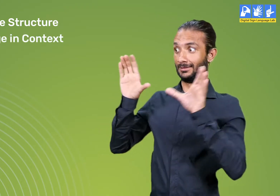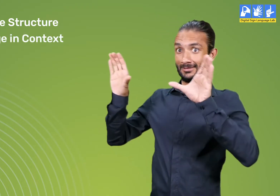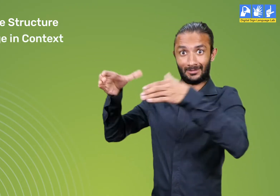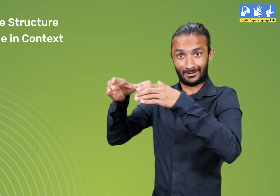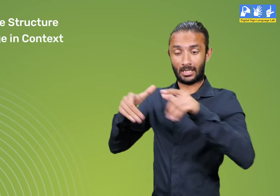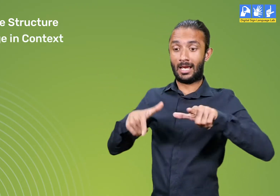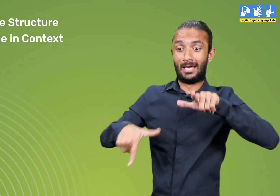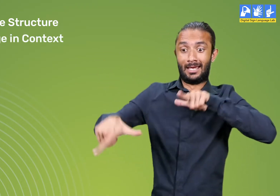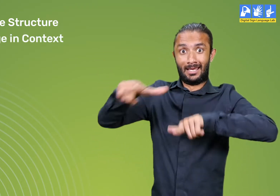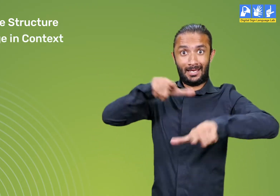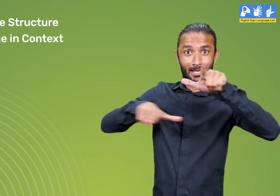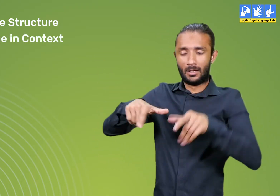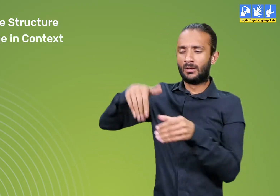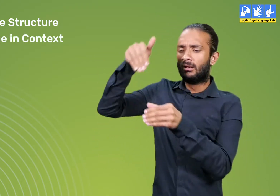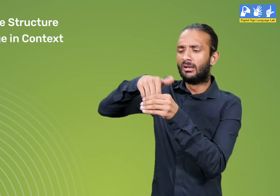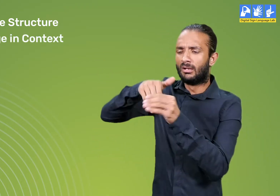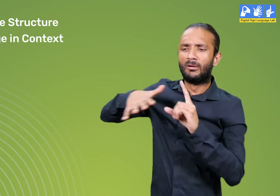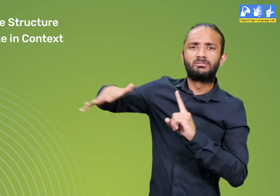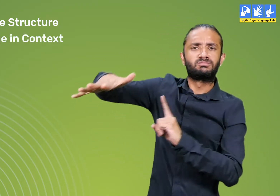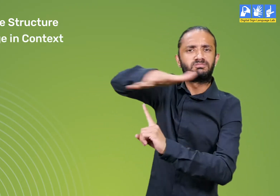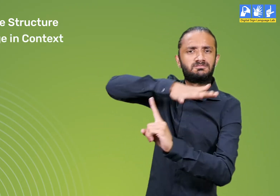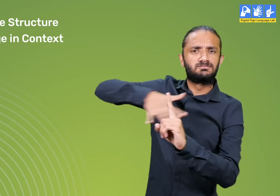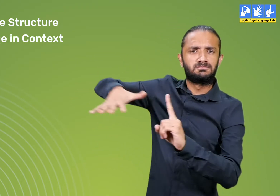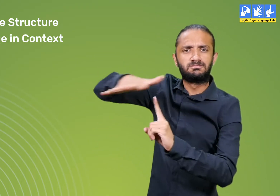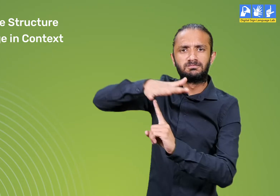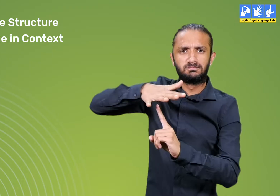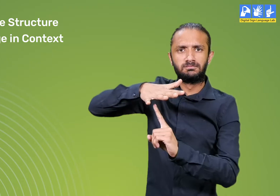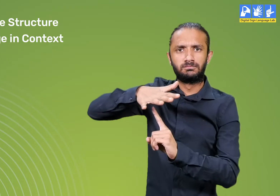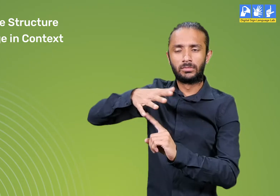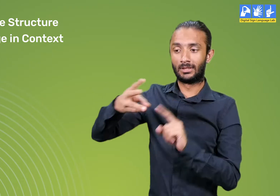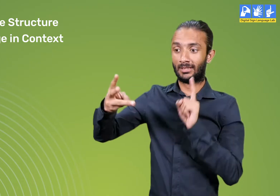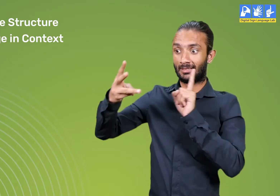2. Language in context ,